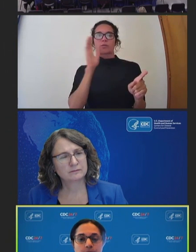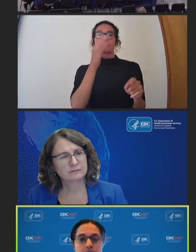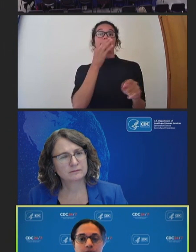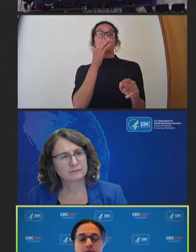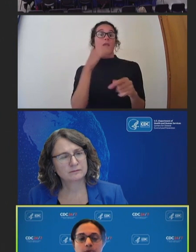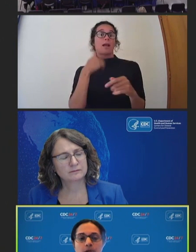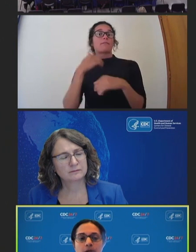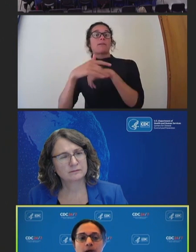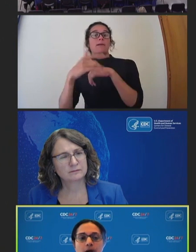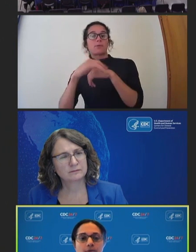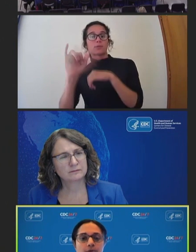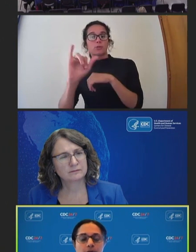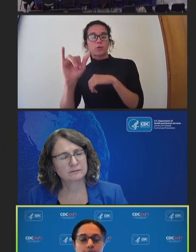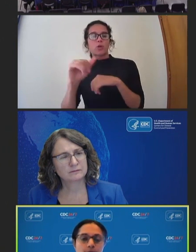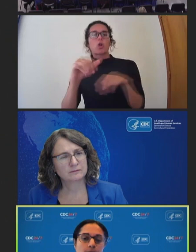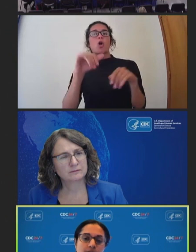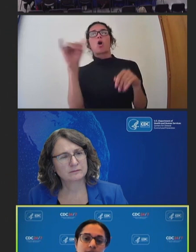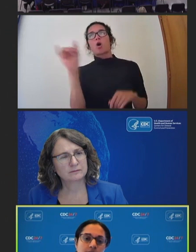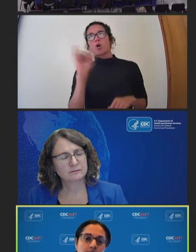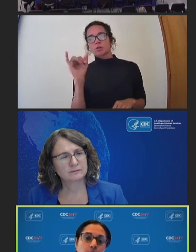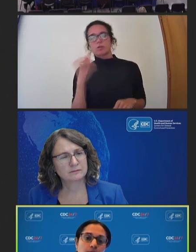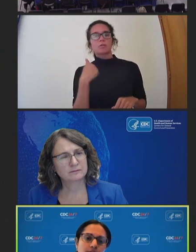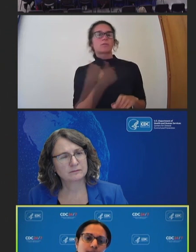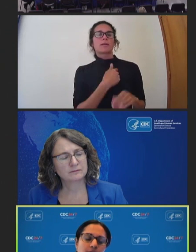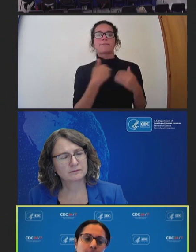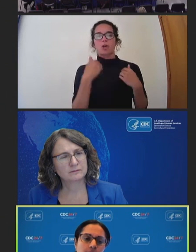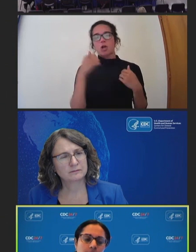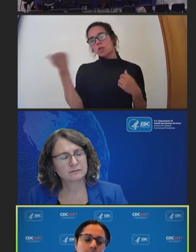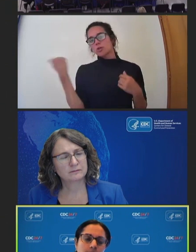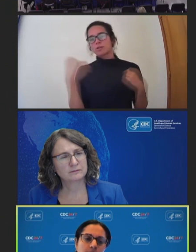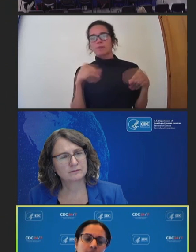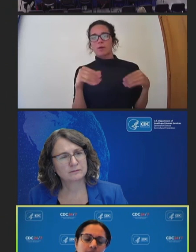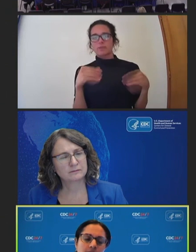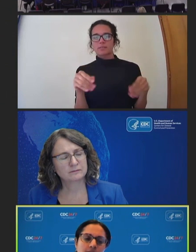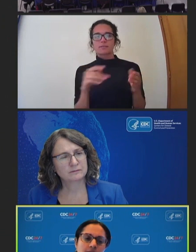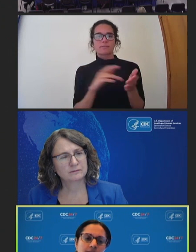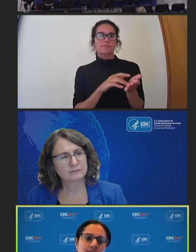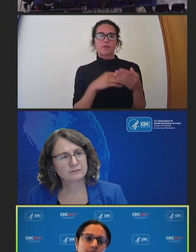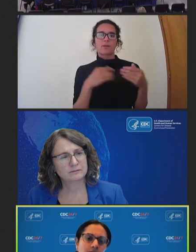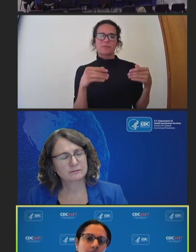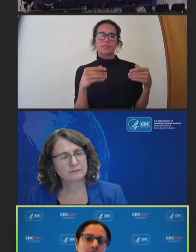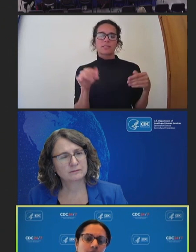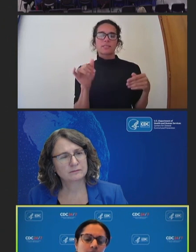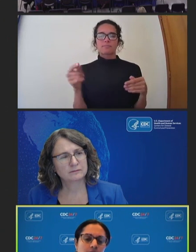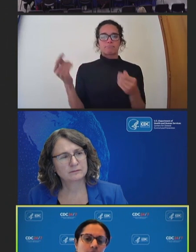There are also other pharmacies that they've told us about. They seem to think that a lot